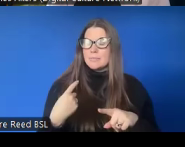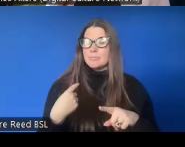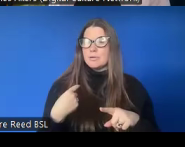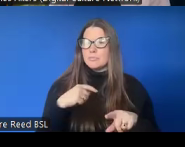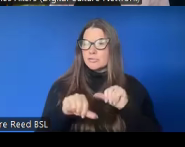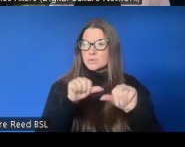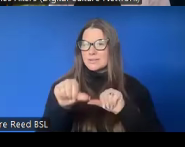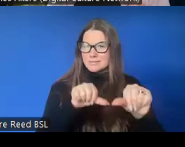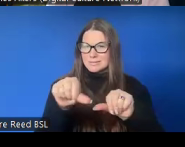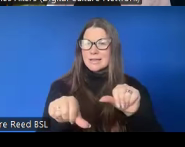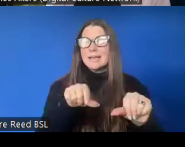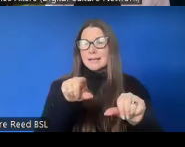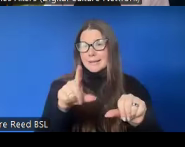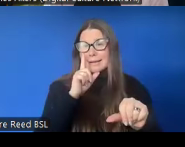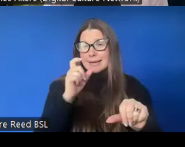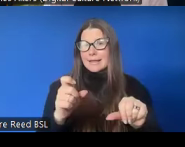about the data and it can tell that story as well.